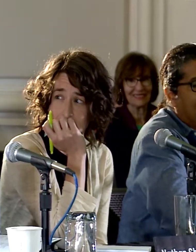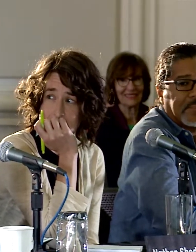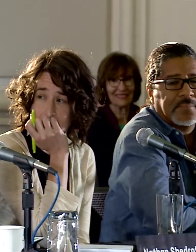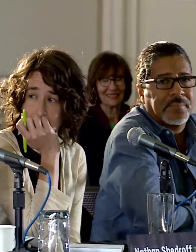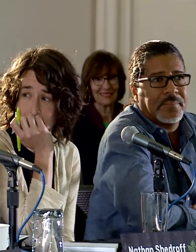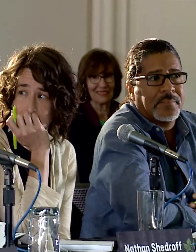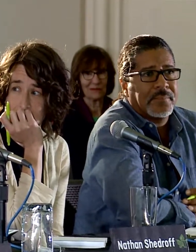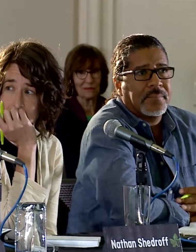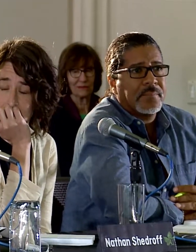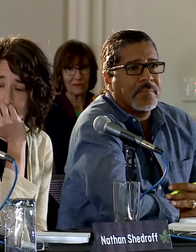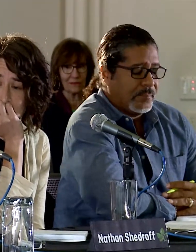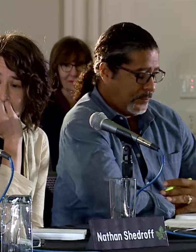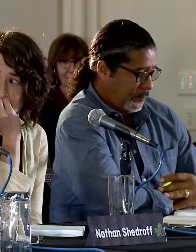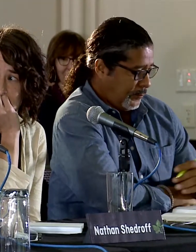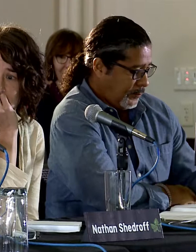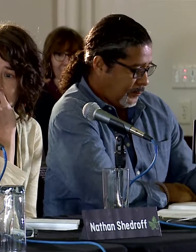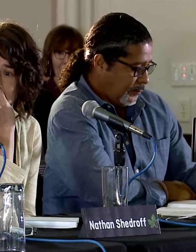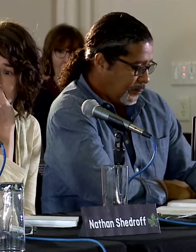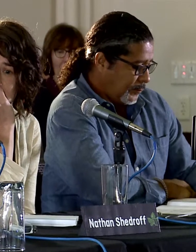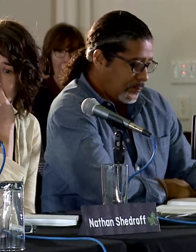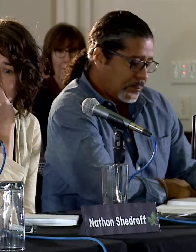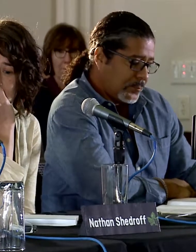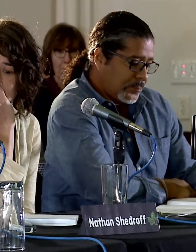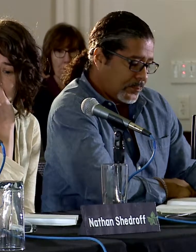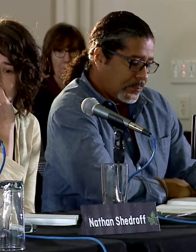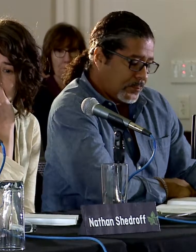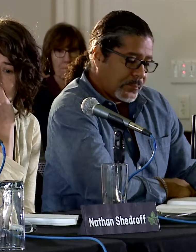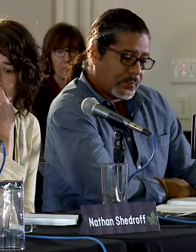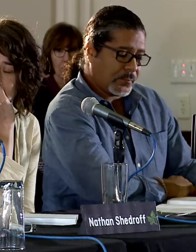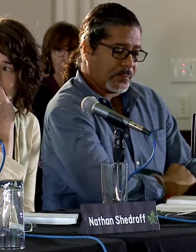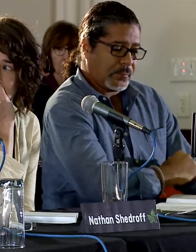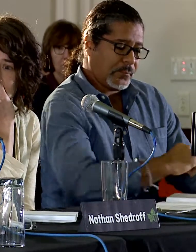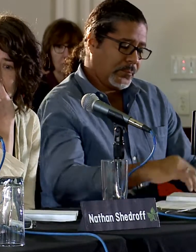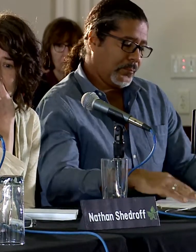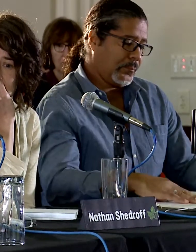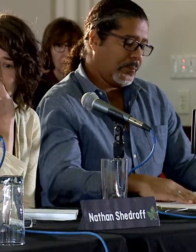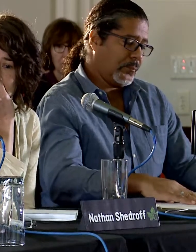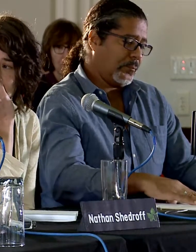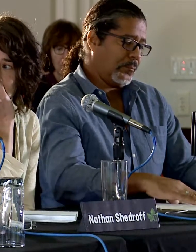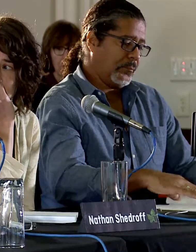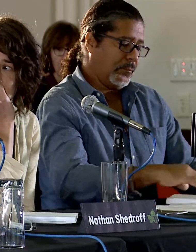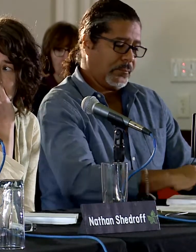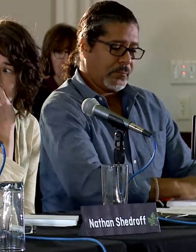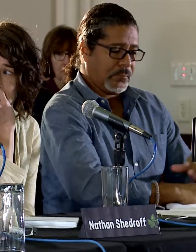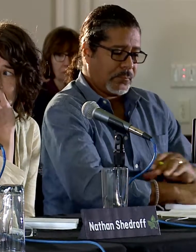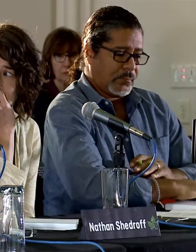intensive, especially the startup costs of building this facility, operating costs. And as a cooperative, I'm assuming